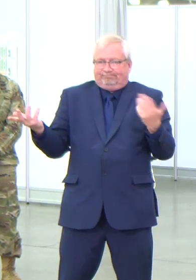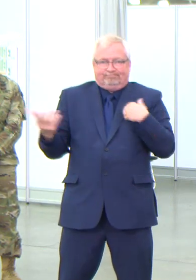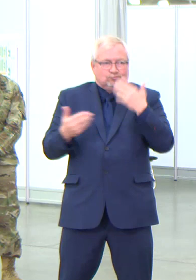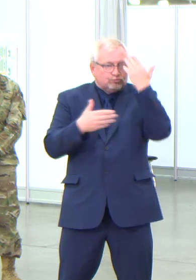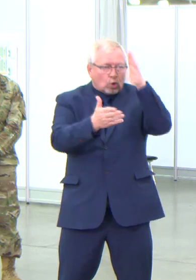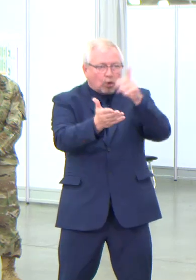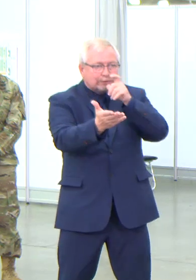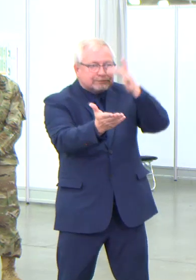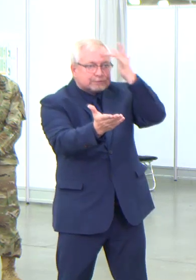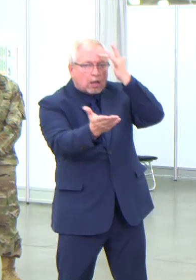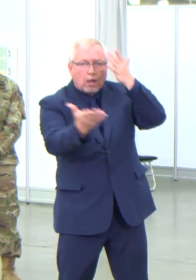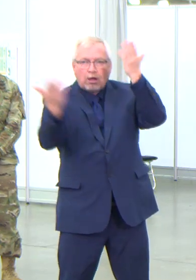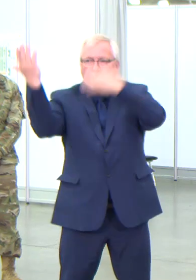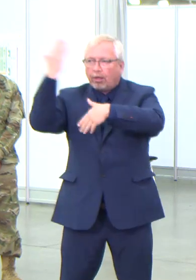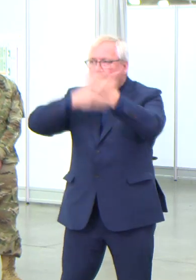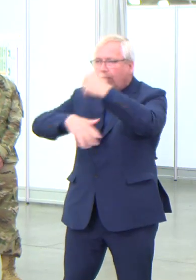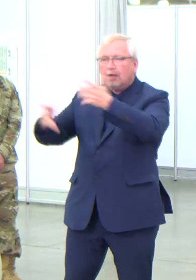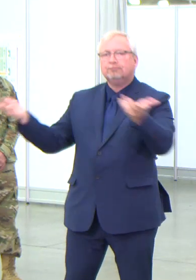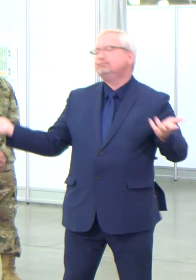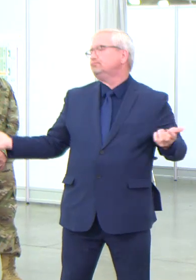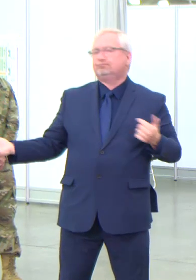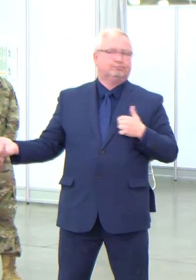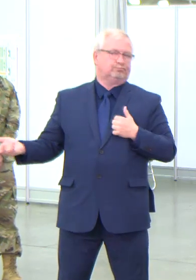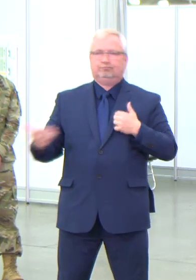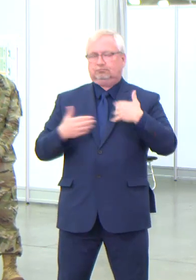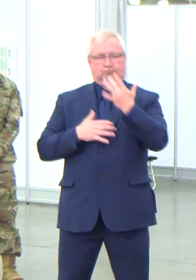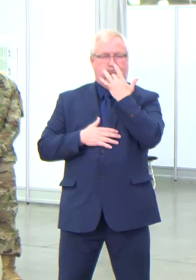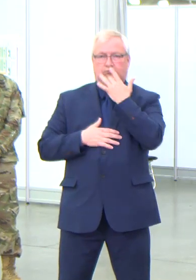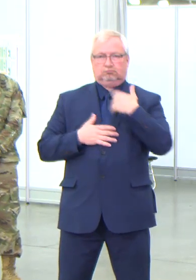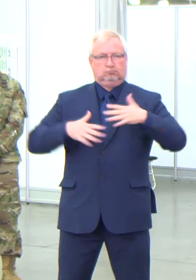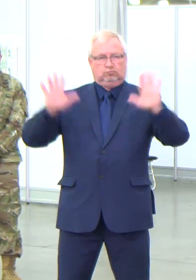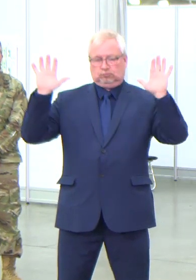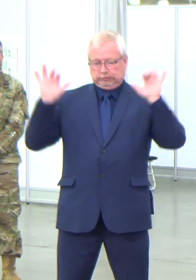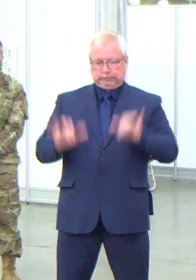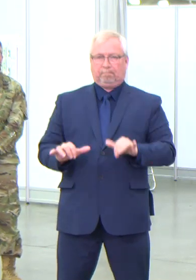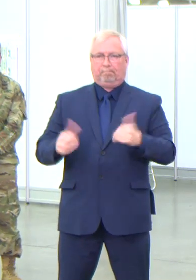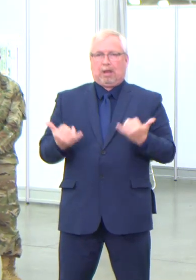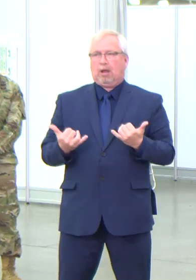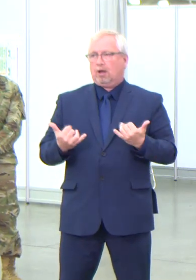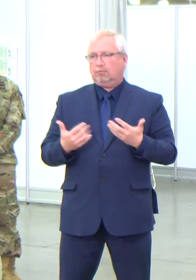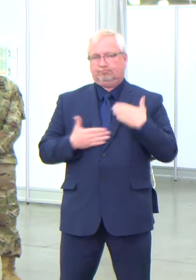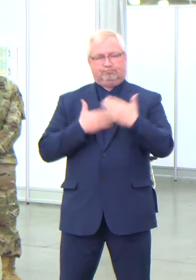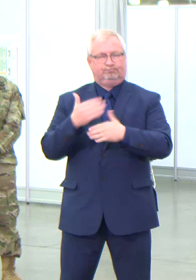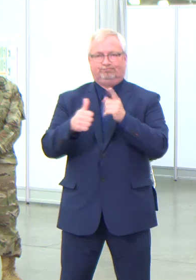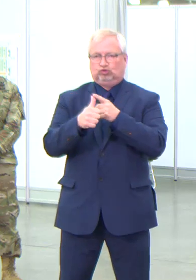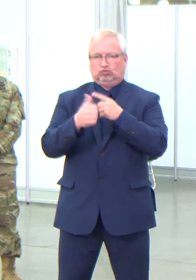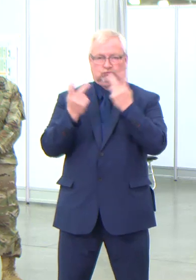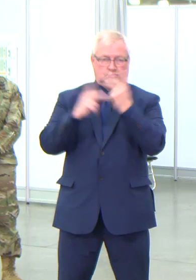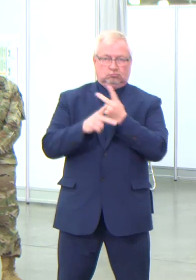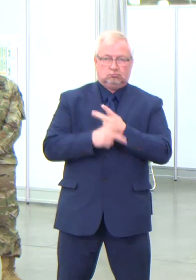diagnosed quickly and put into i isolation. That's not quite possible yet. And finally, we need